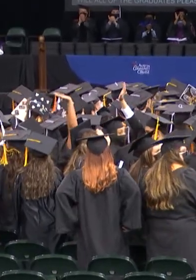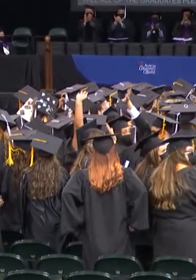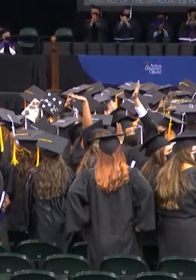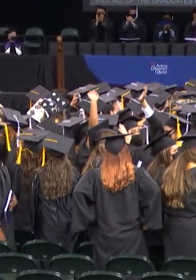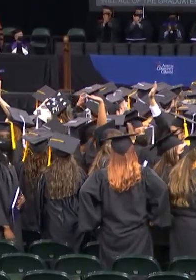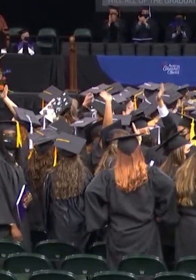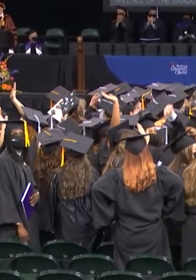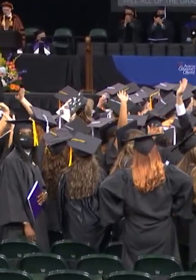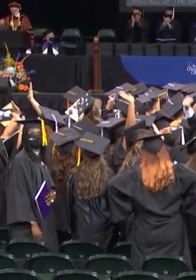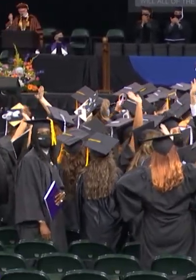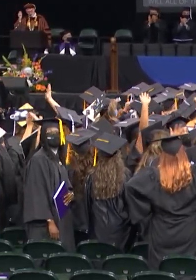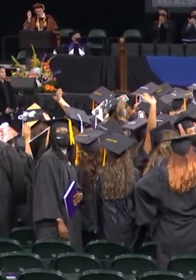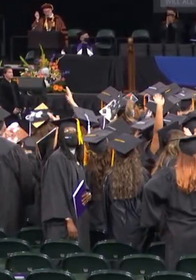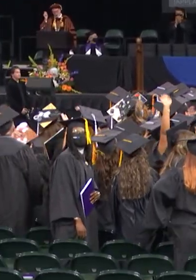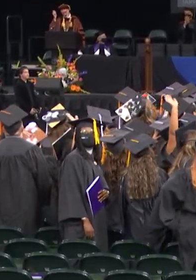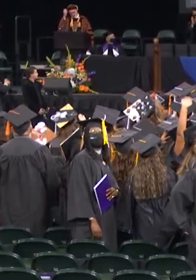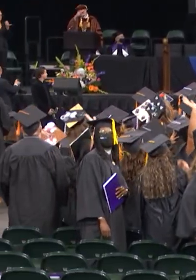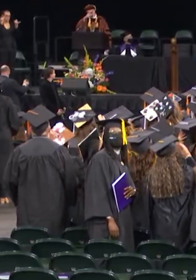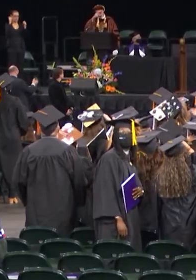You may now move your tassels.